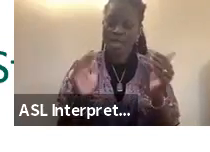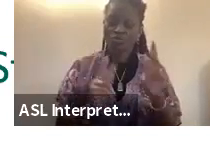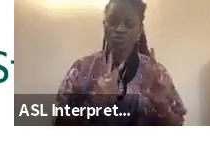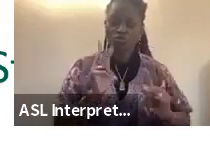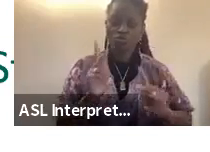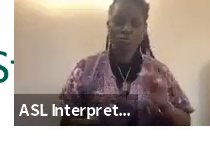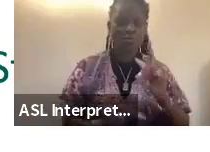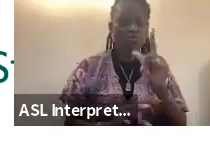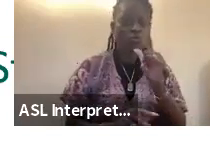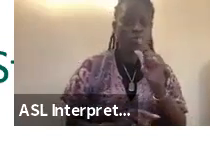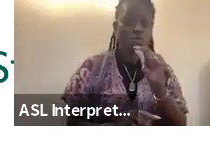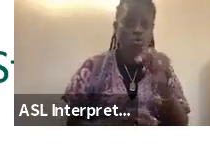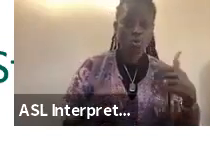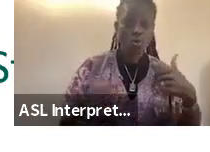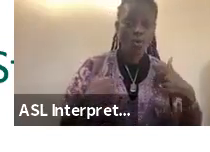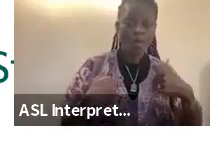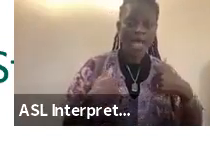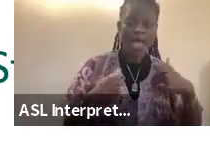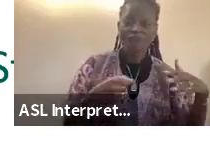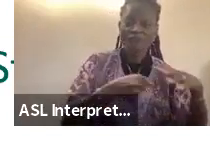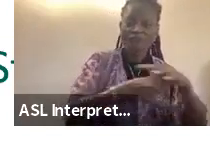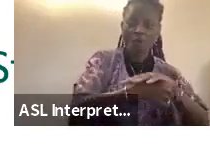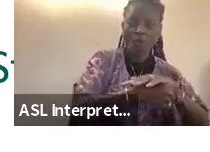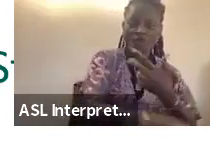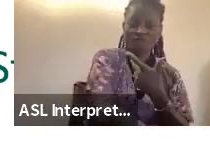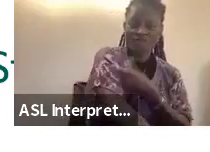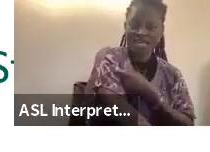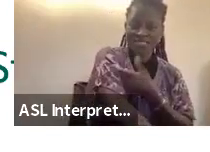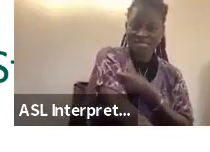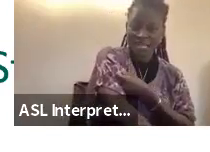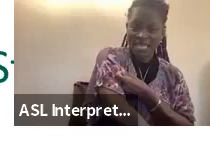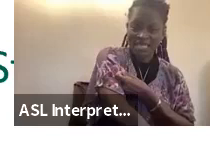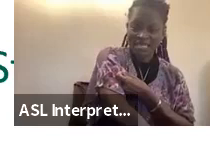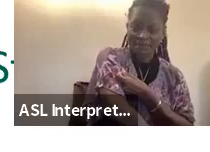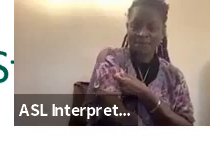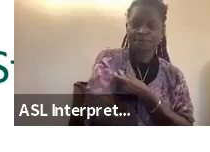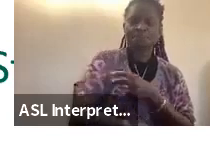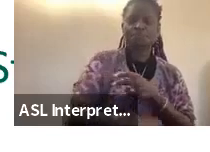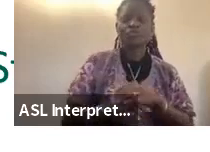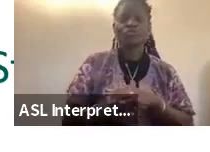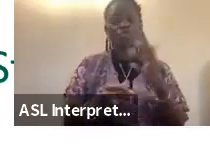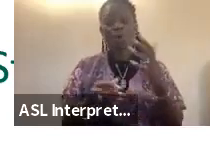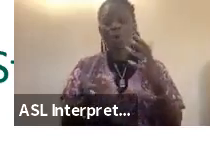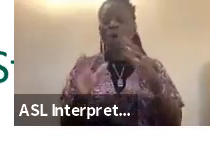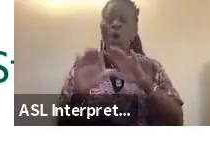So unvaccinated individuals, we've seen that overall they are seven times